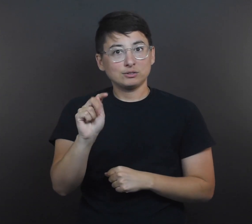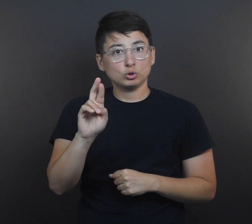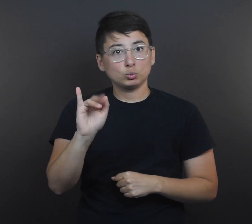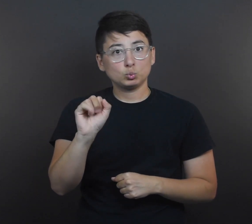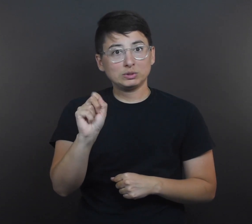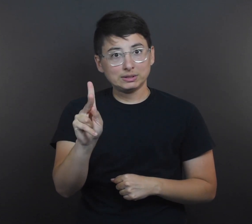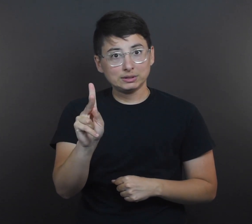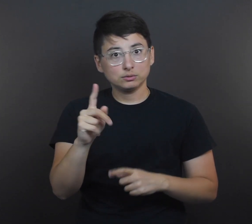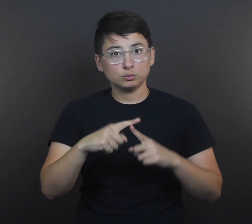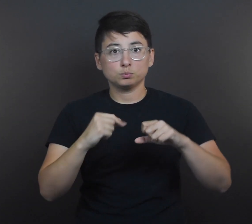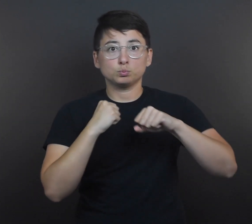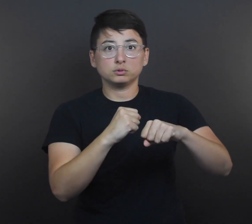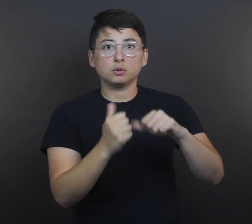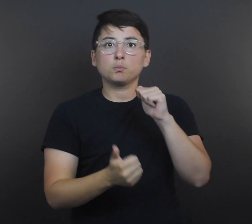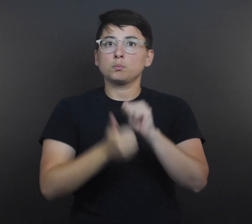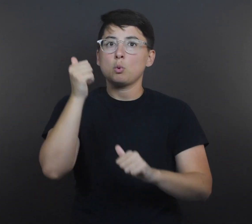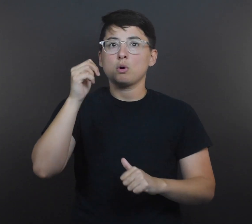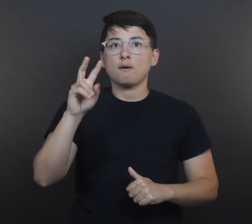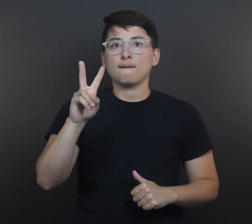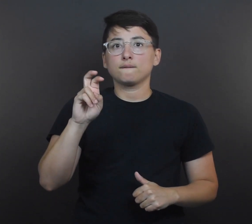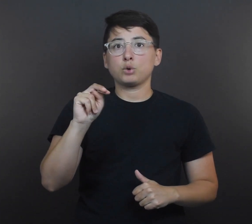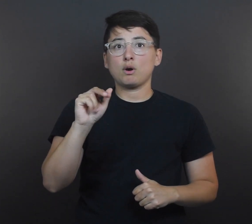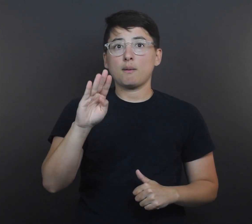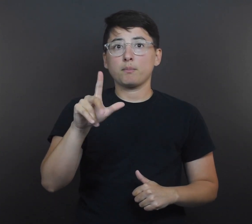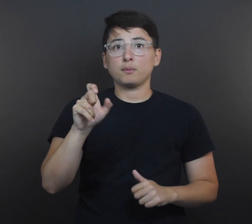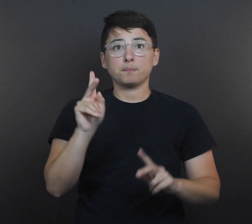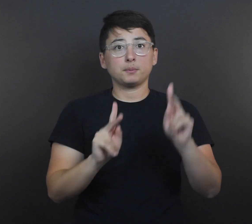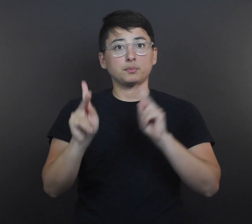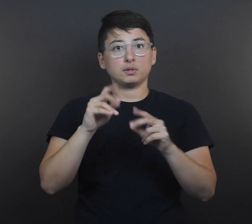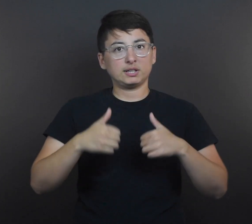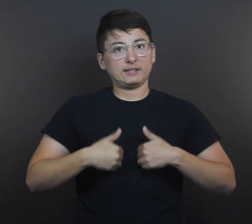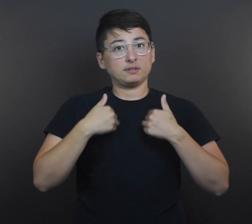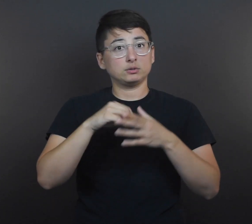putting their health at risk to protect the most vulnerable of people living in Detroit.”